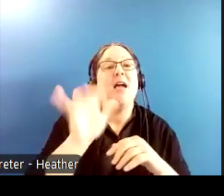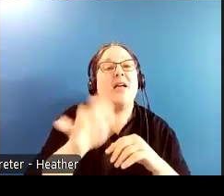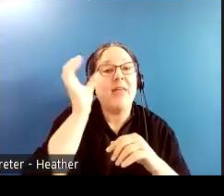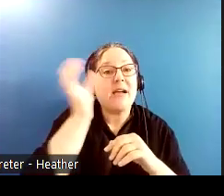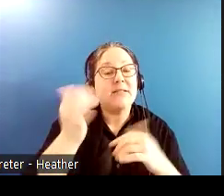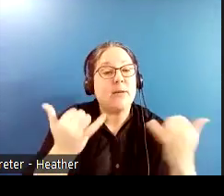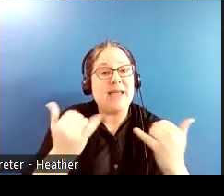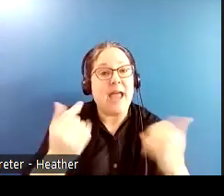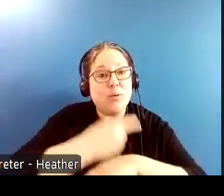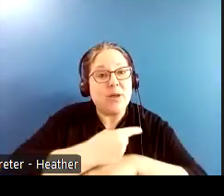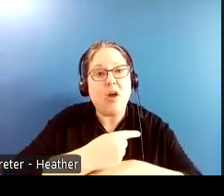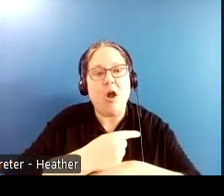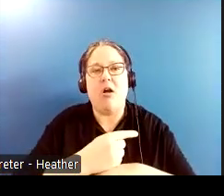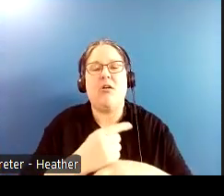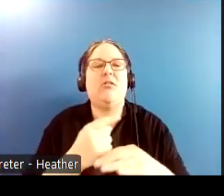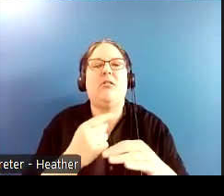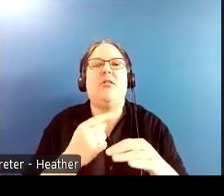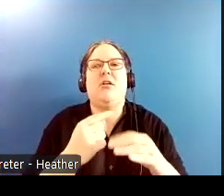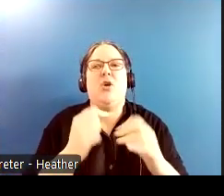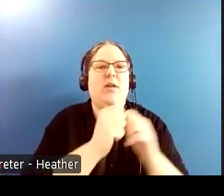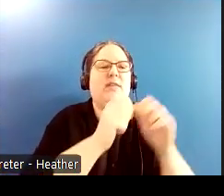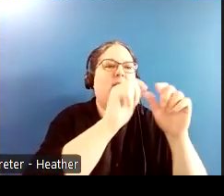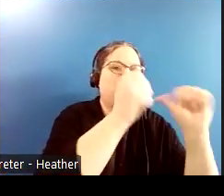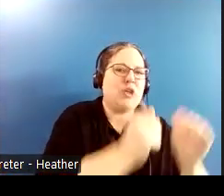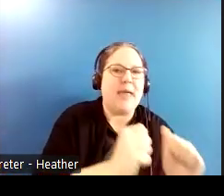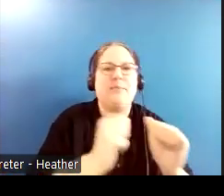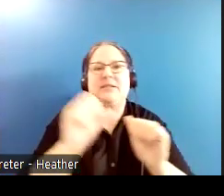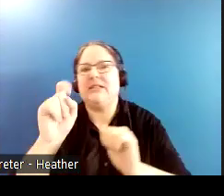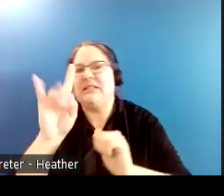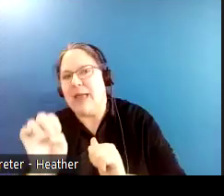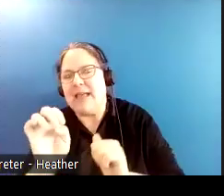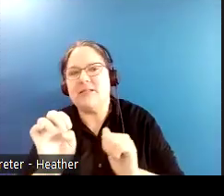consider like abstractions about the way that shapes and space work came from uh the practical